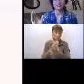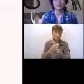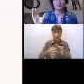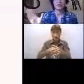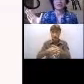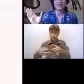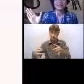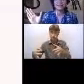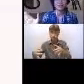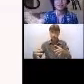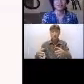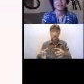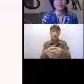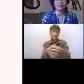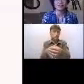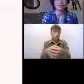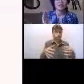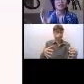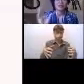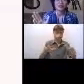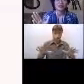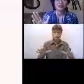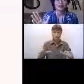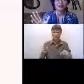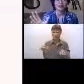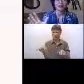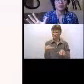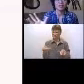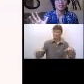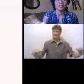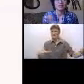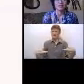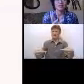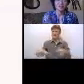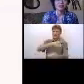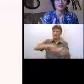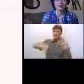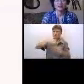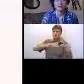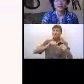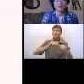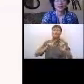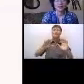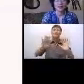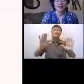it's the way that immigration policies determined how people were set up when they got here.